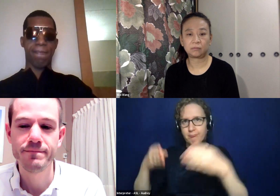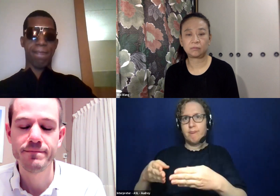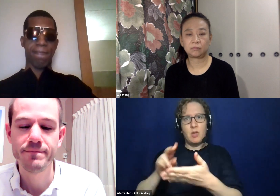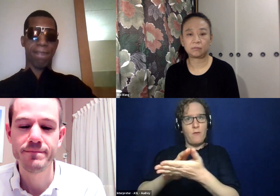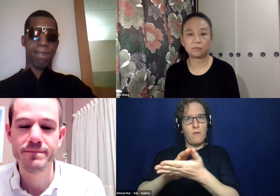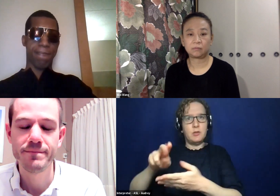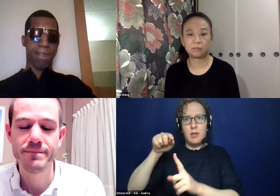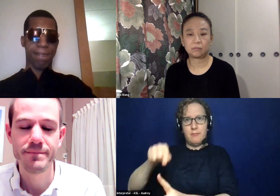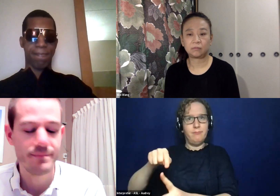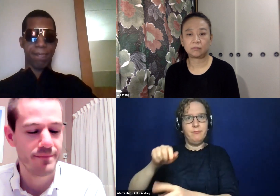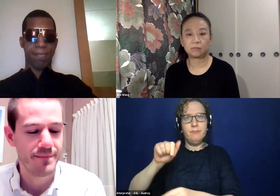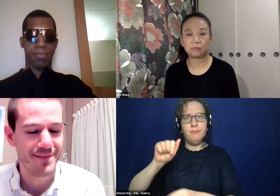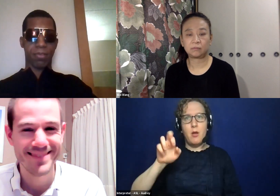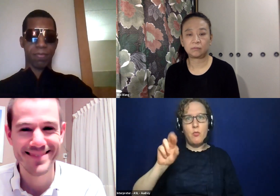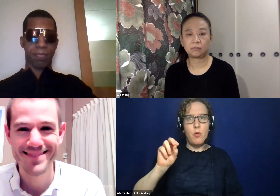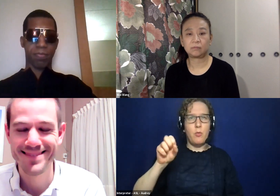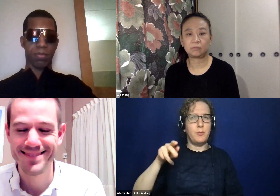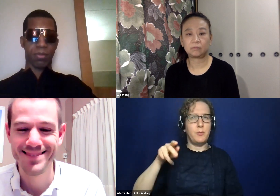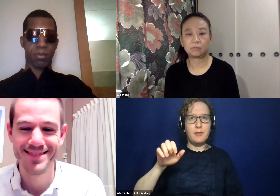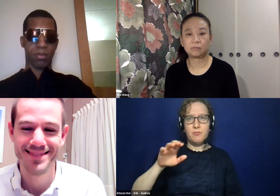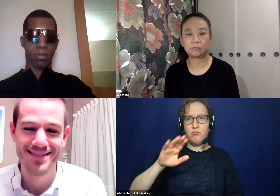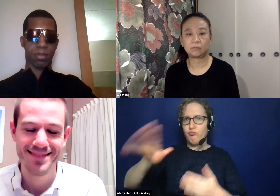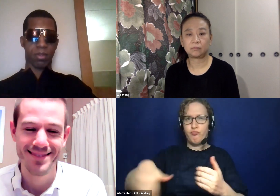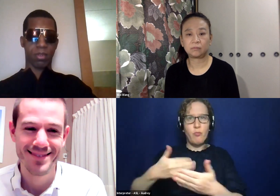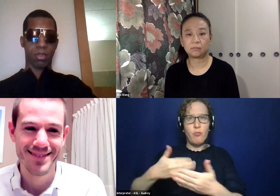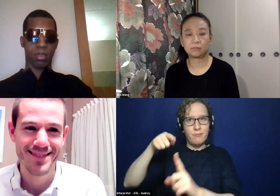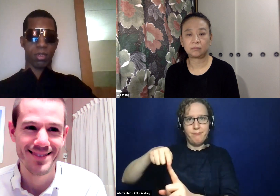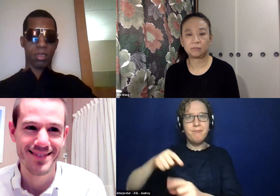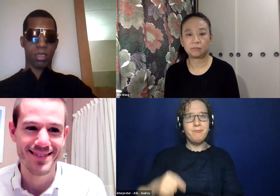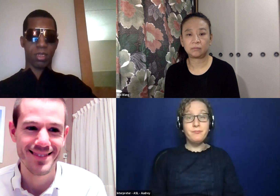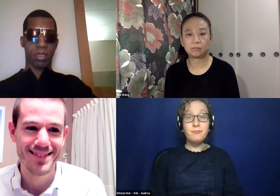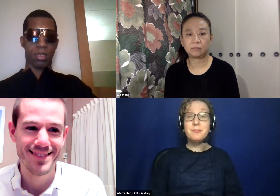Thank you, Sergio. And actually I'm going to direct this next question to you and it's actually